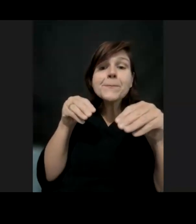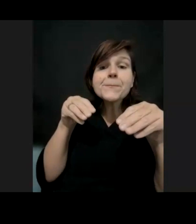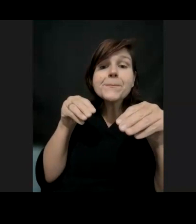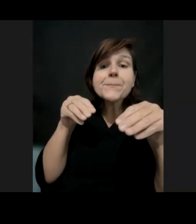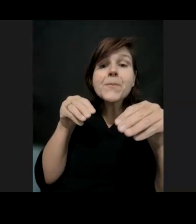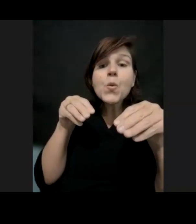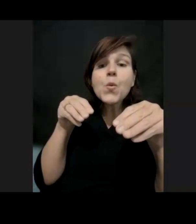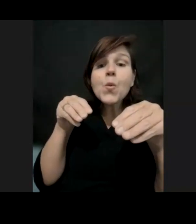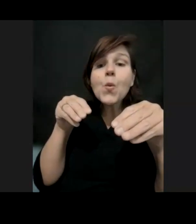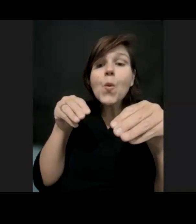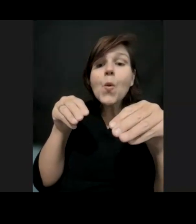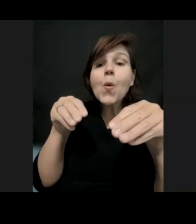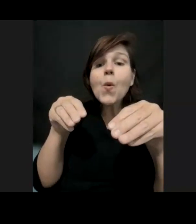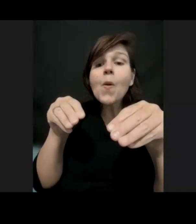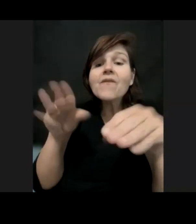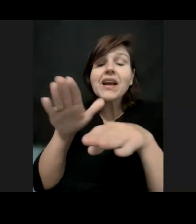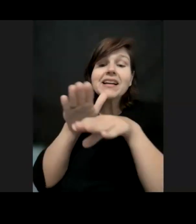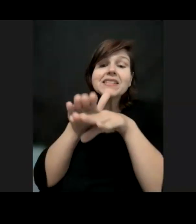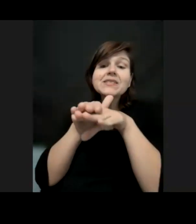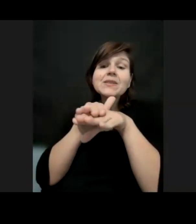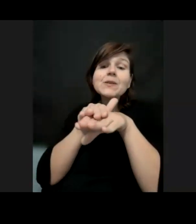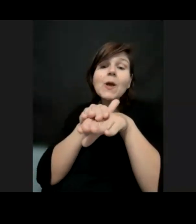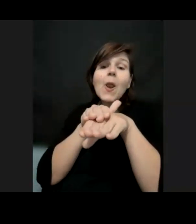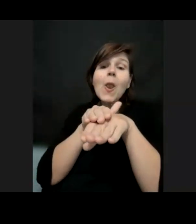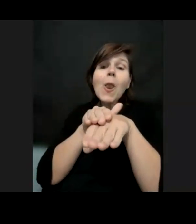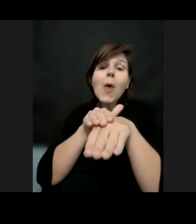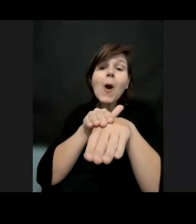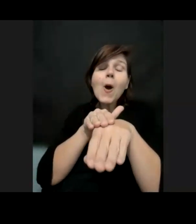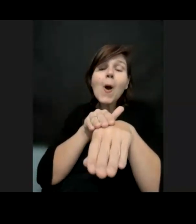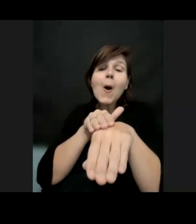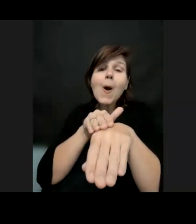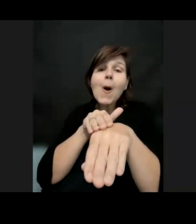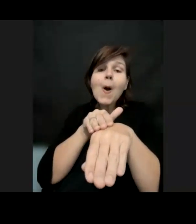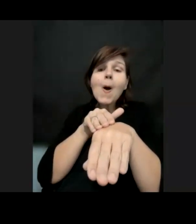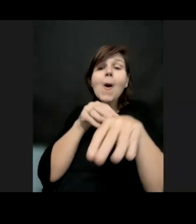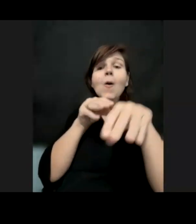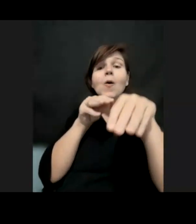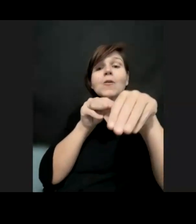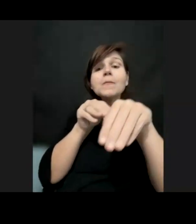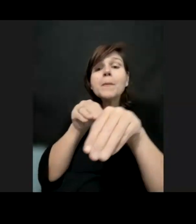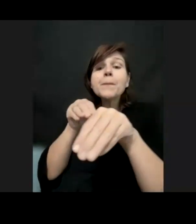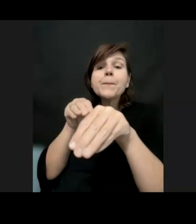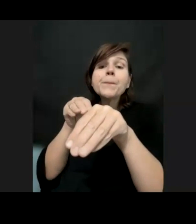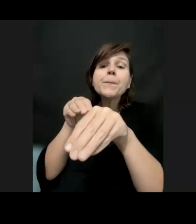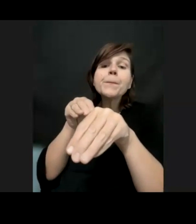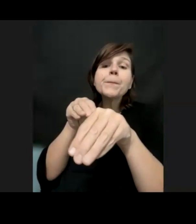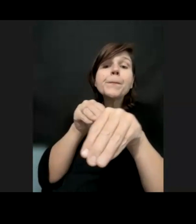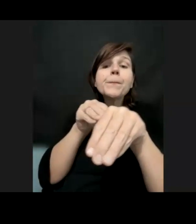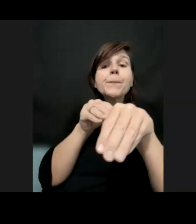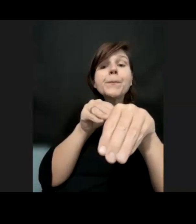slooowwwly… along the path. “Hello, Doug and Gail!